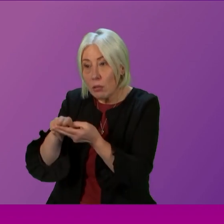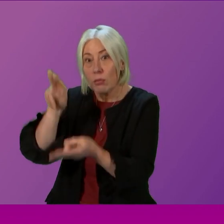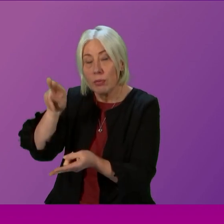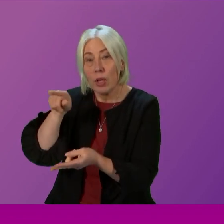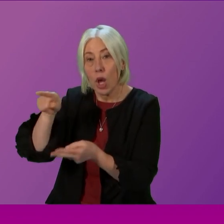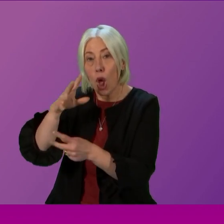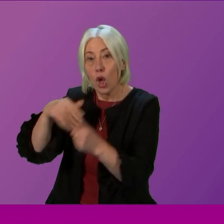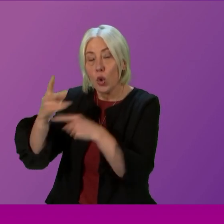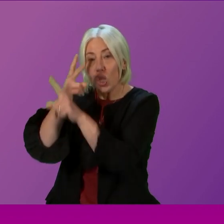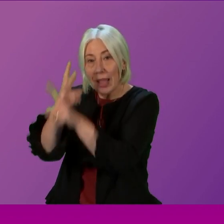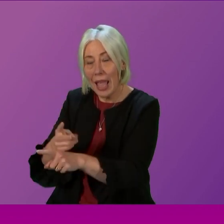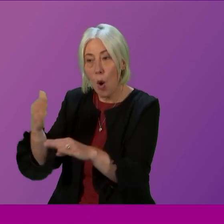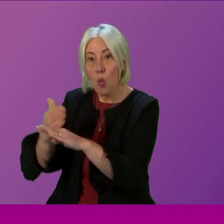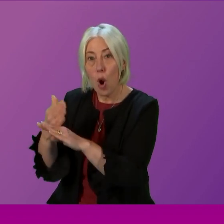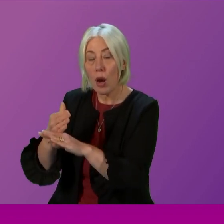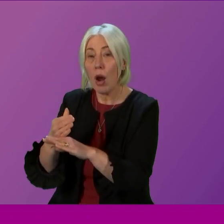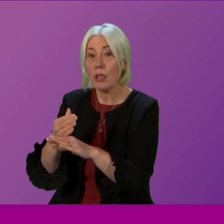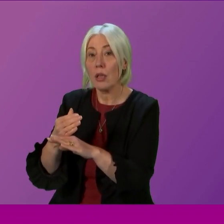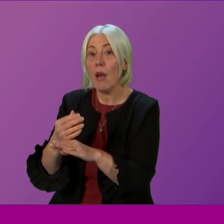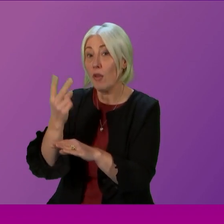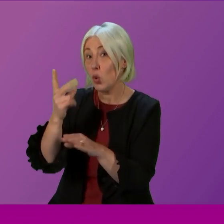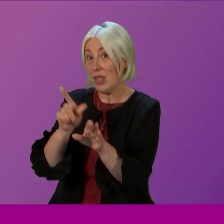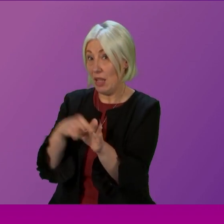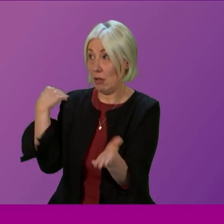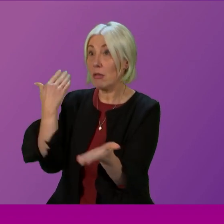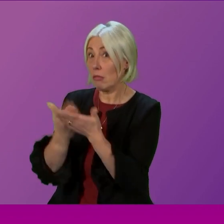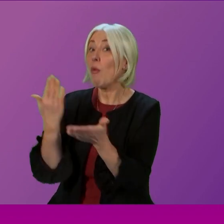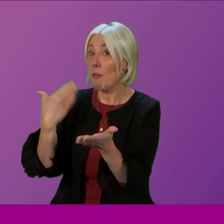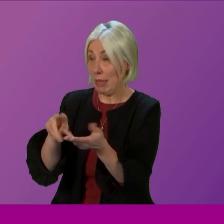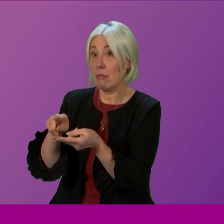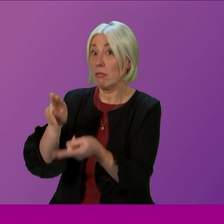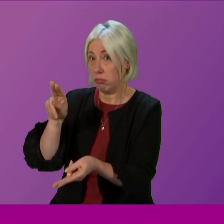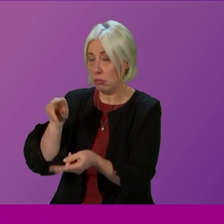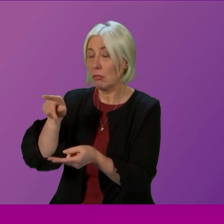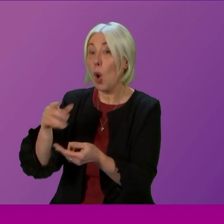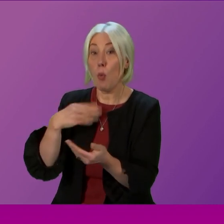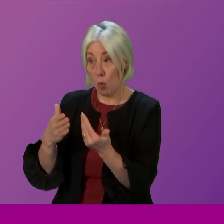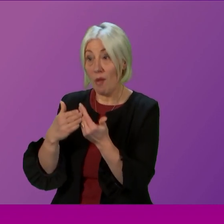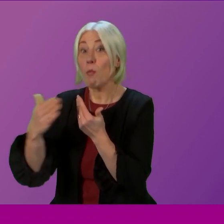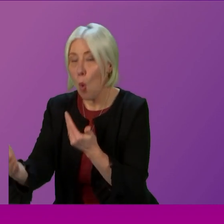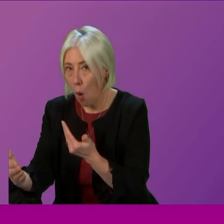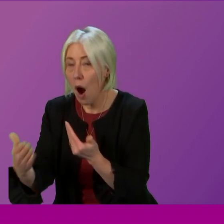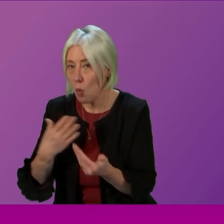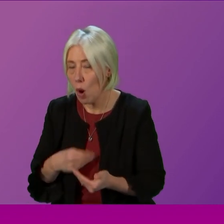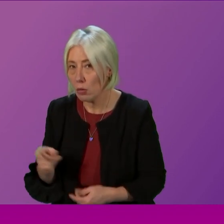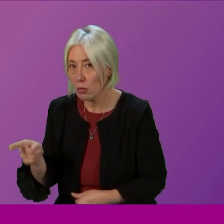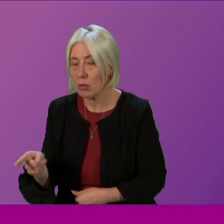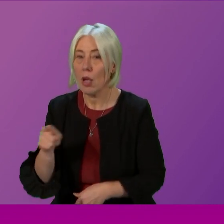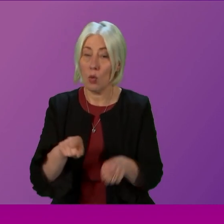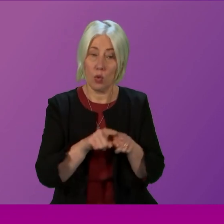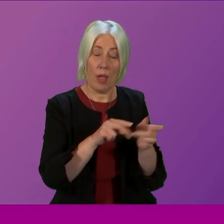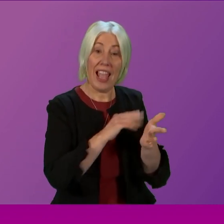social care workers in the past two years, and we want to go further. For NHS workers,